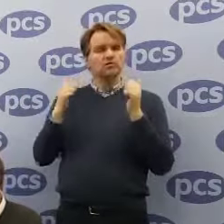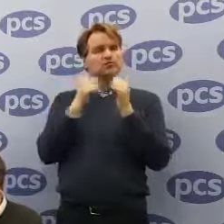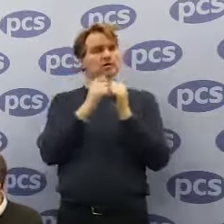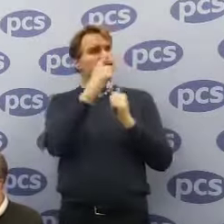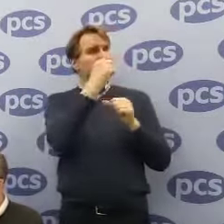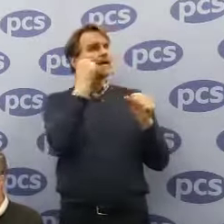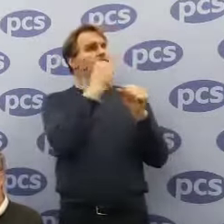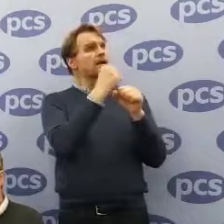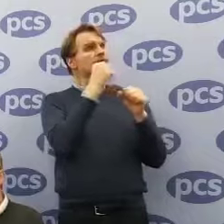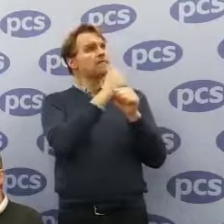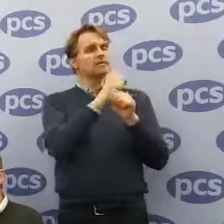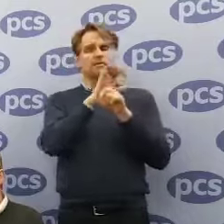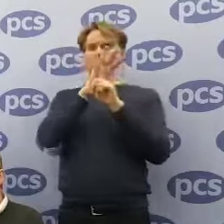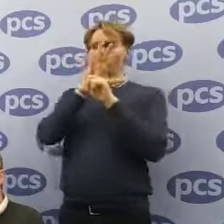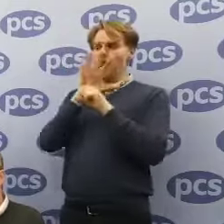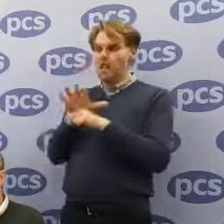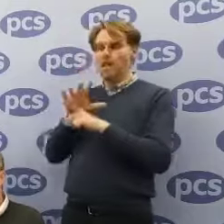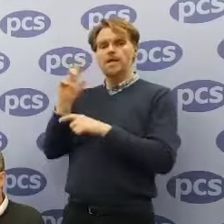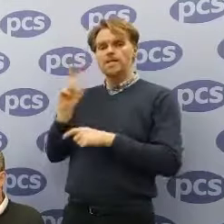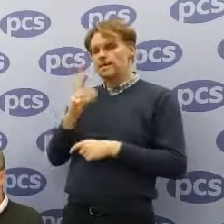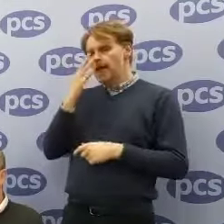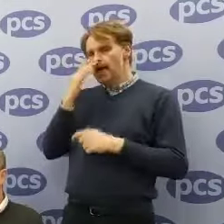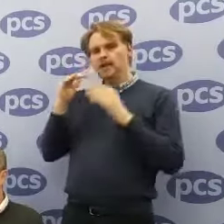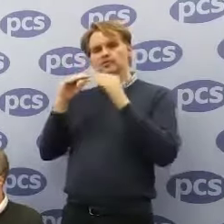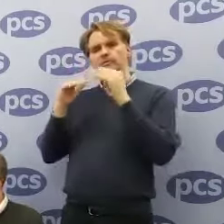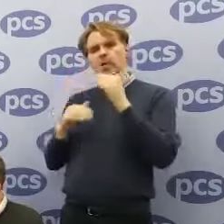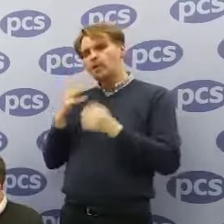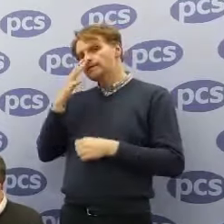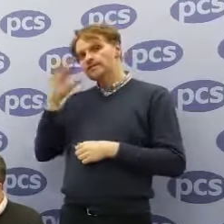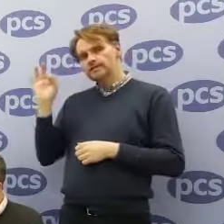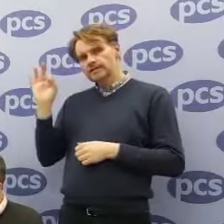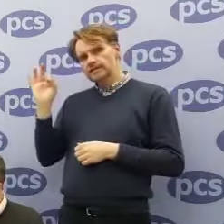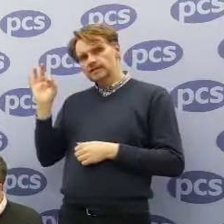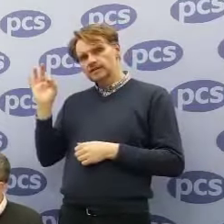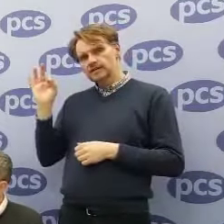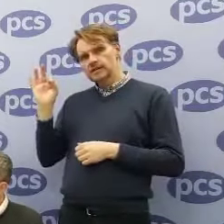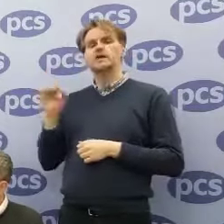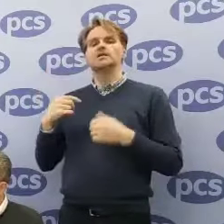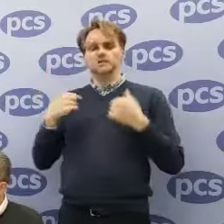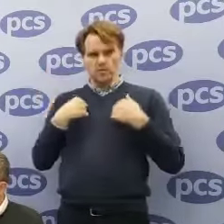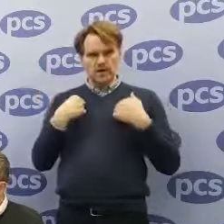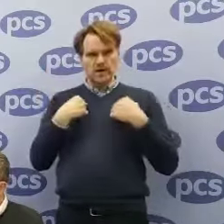under 50, we are liaising with the FBU and looking very carefully at the